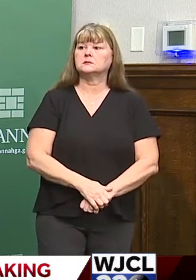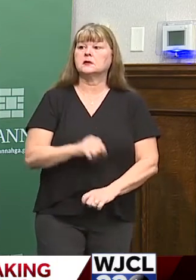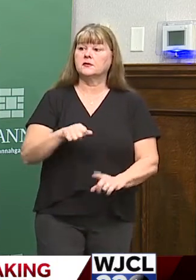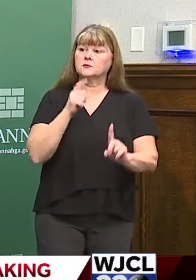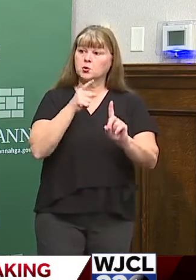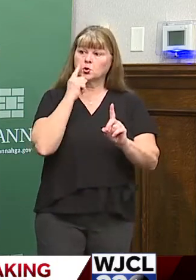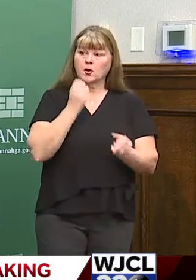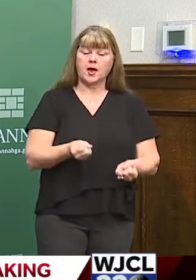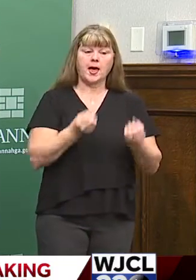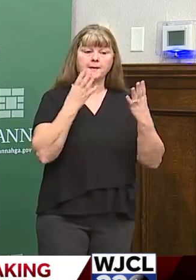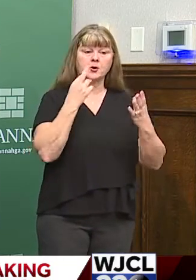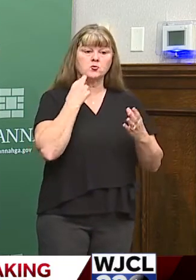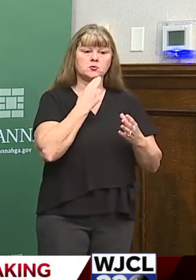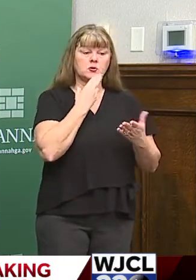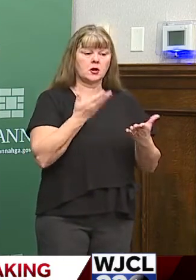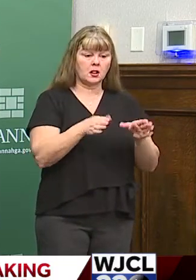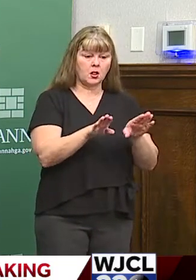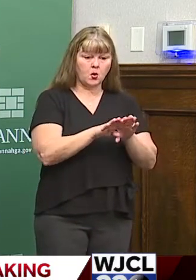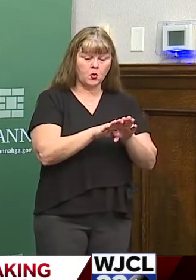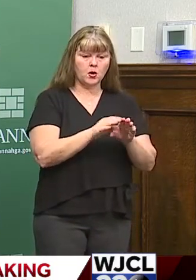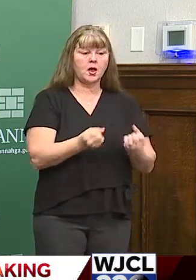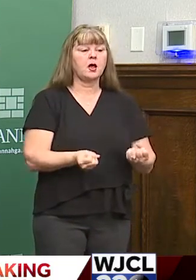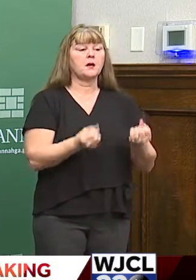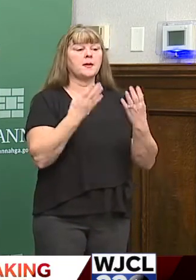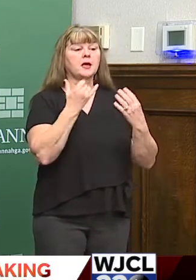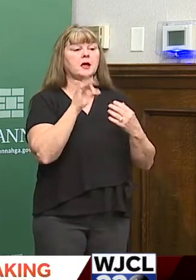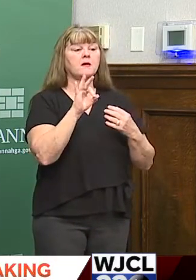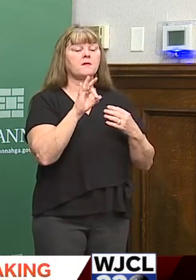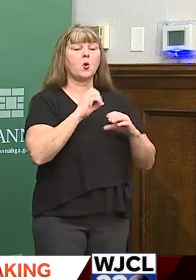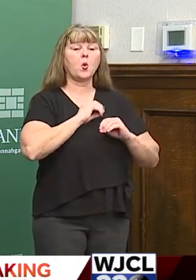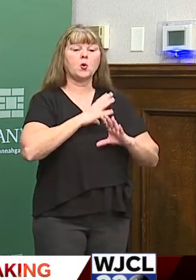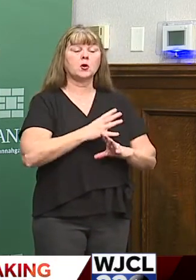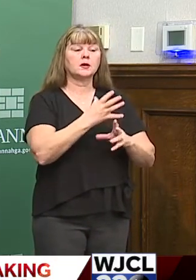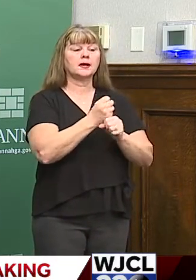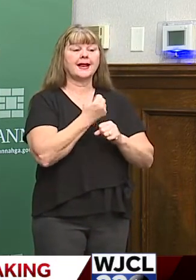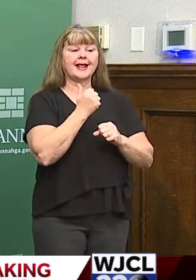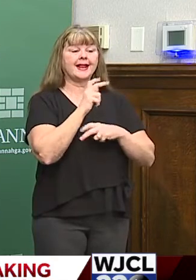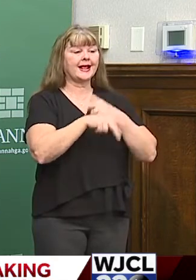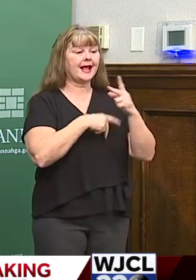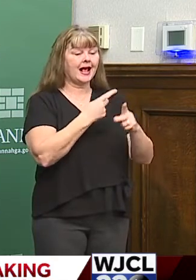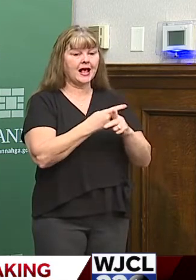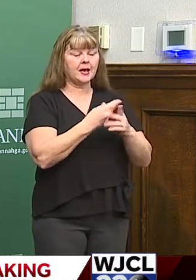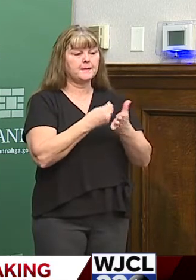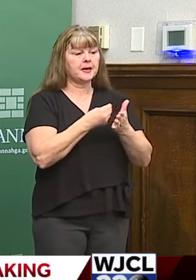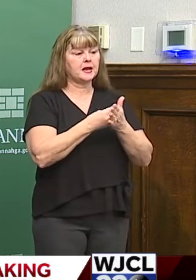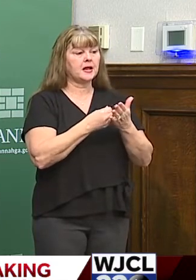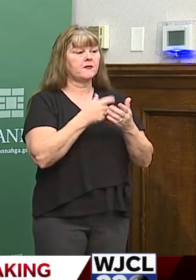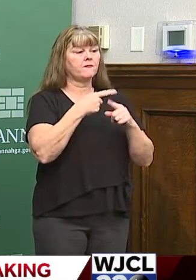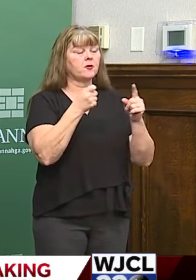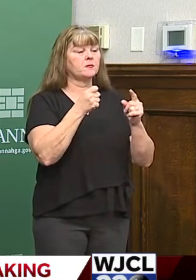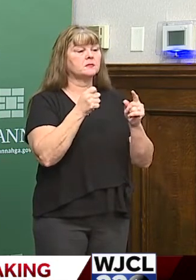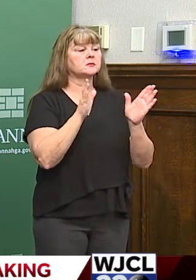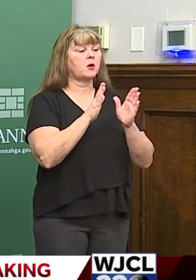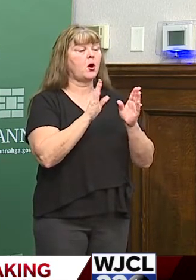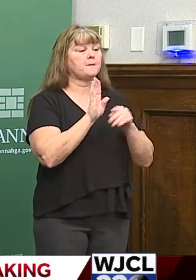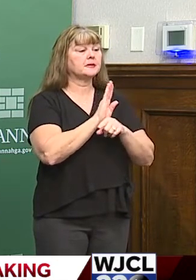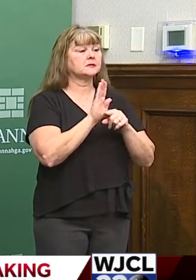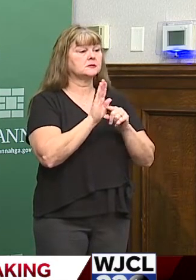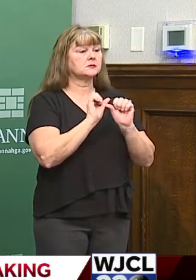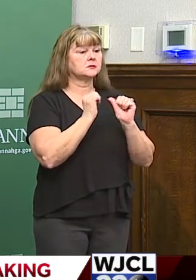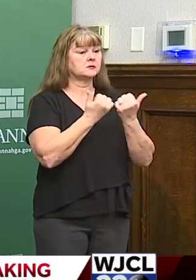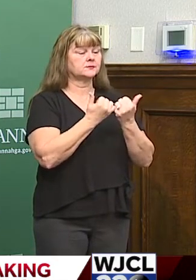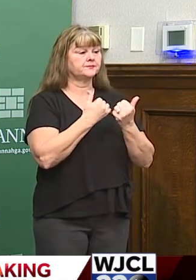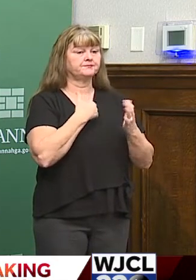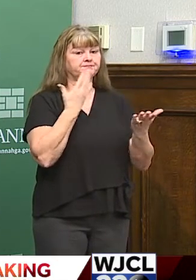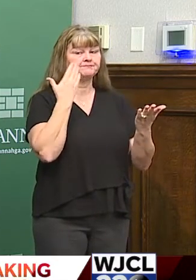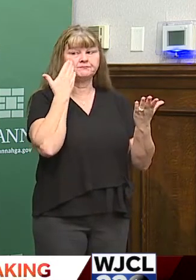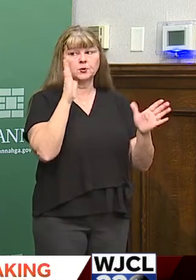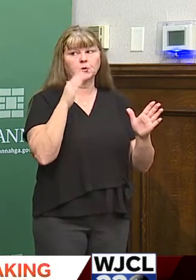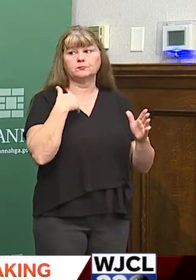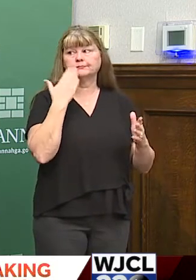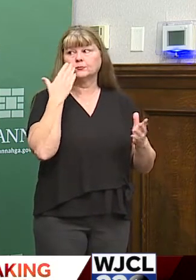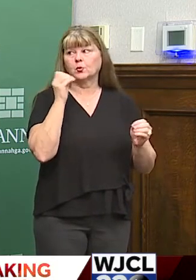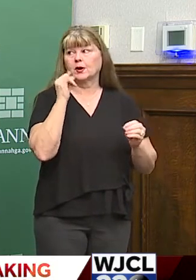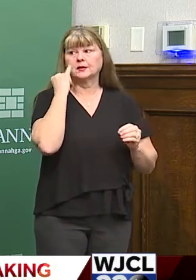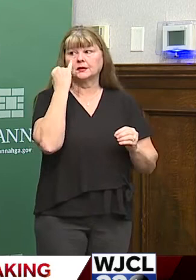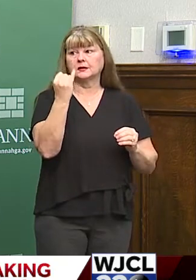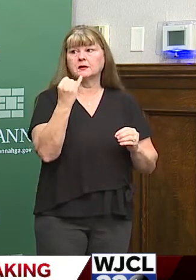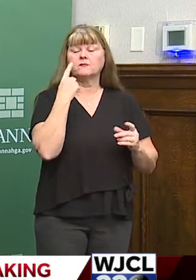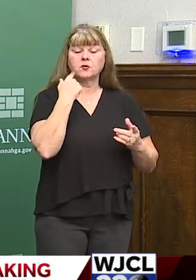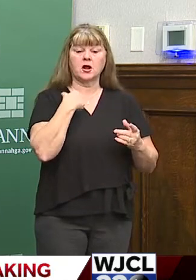I HAVE A QUESTION ON -- AT THIS POINT DO YOU KNOW HOW MANY RESTAURANTS HAVE CLOSED AND HOW MANY OF THOSE OF HELP FROM THE SMALL BUSINESS ASSOCIATION?